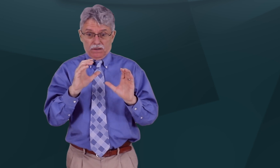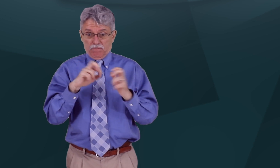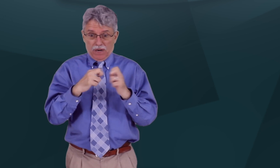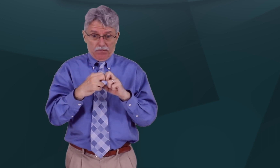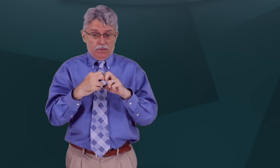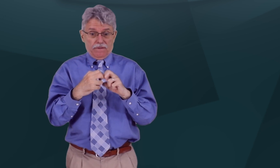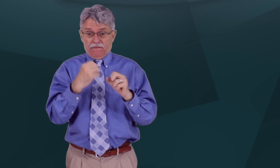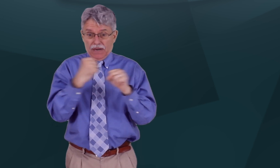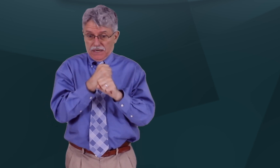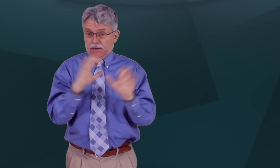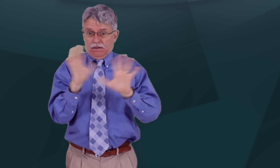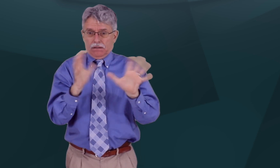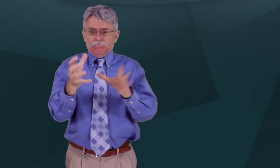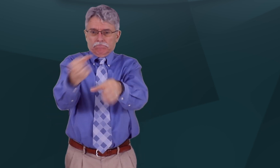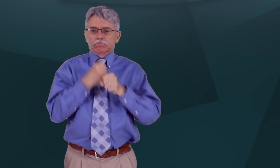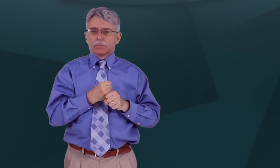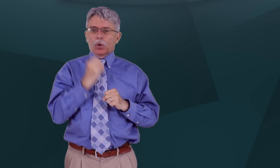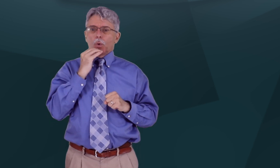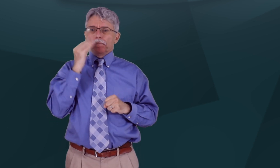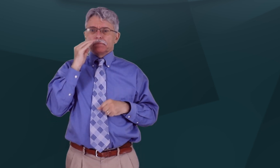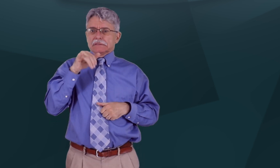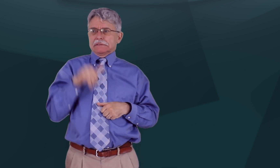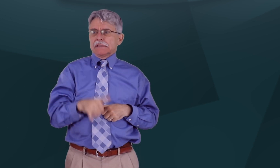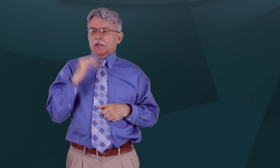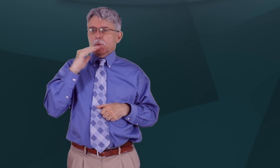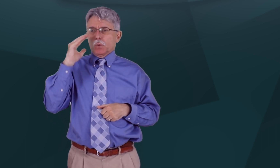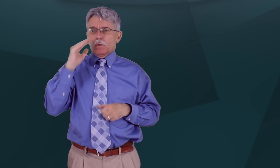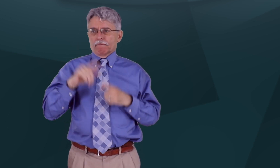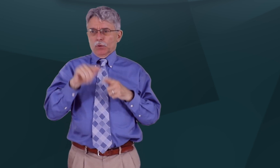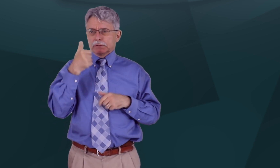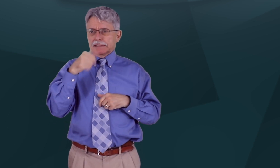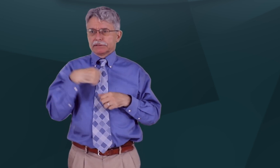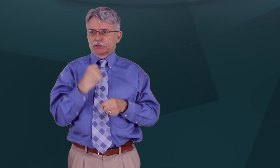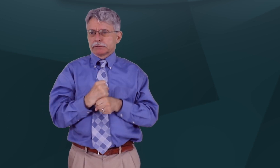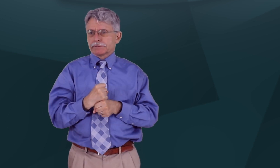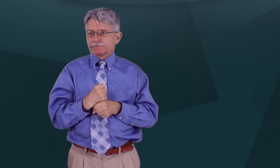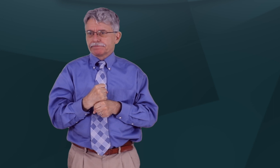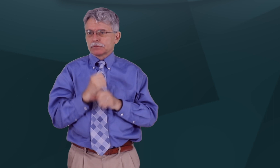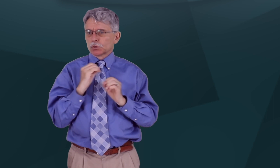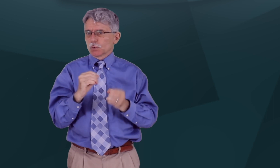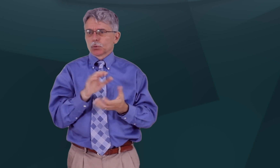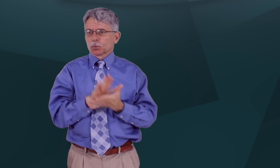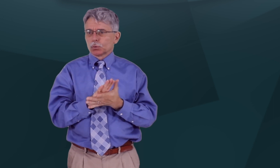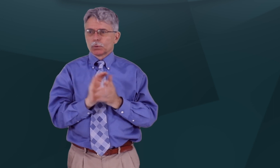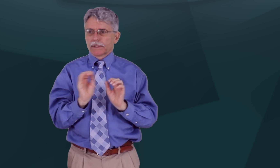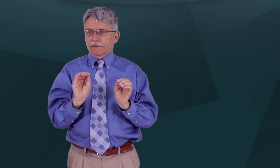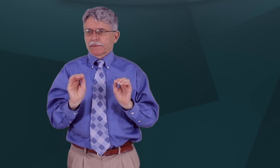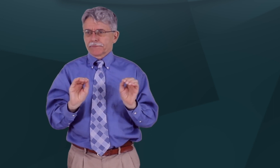Communication is the problem. We can't have him fighting. They took him home and he stayed home for ten years. Never went to school.